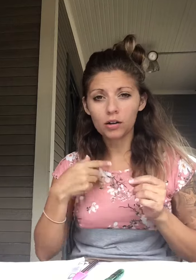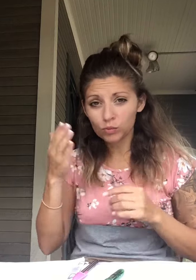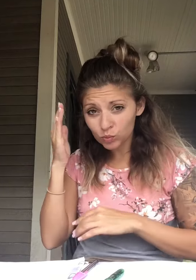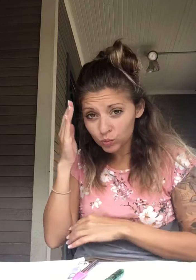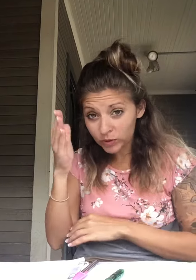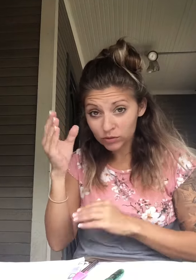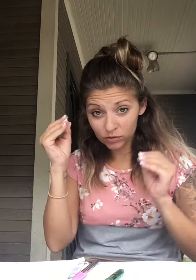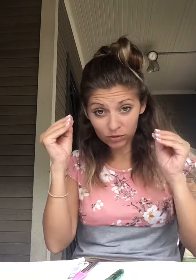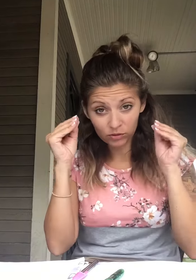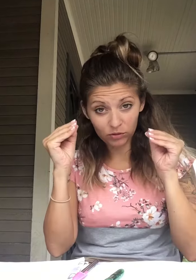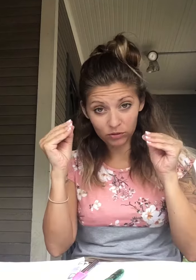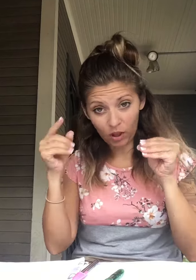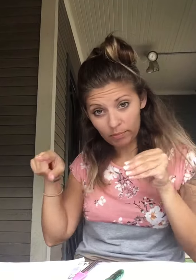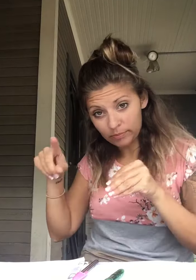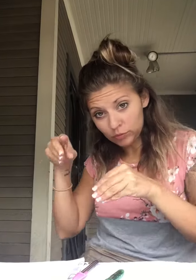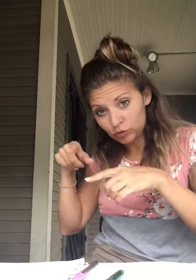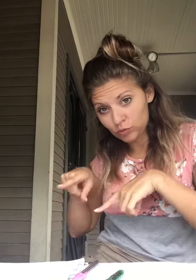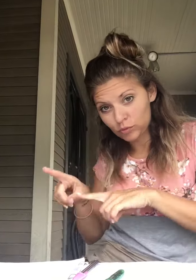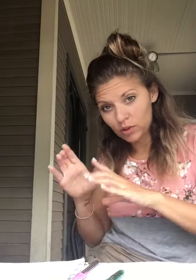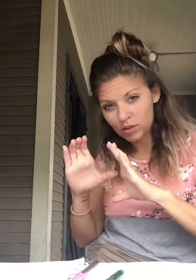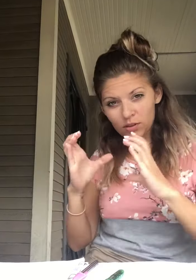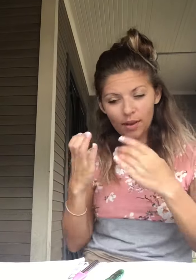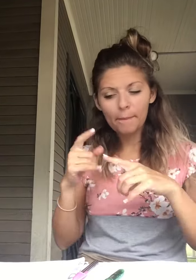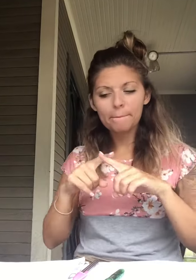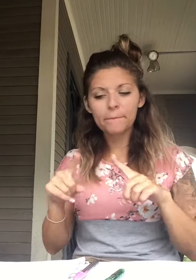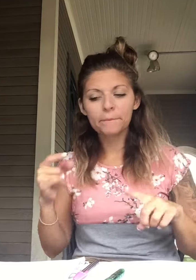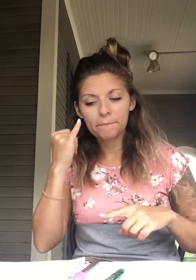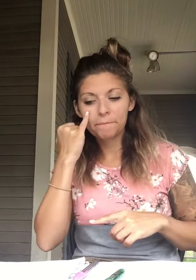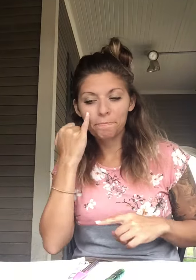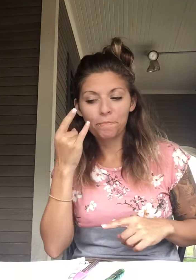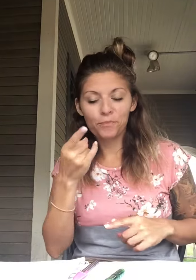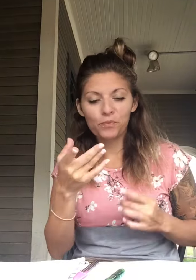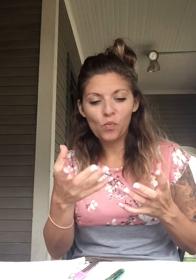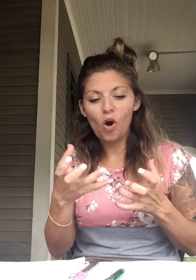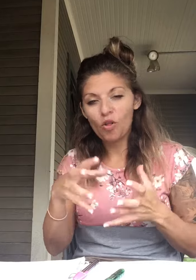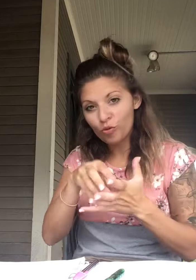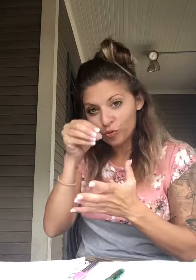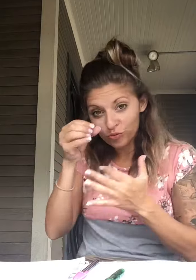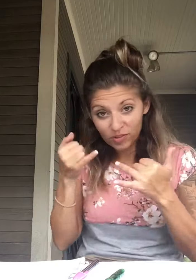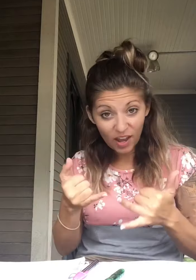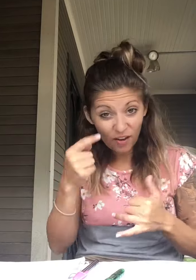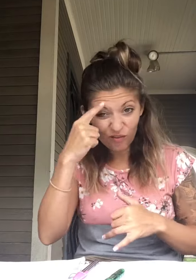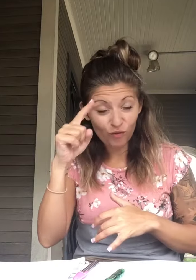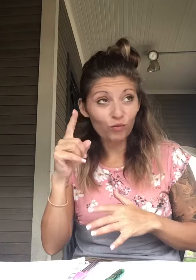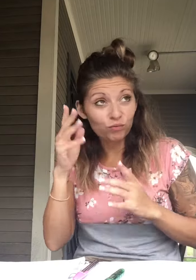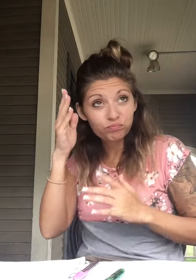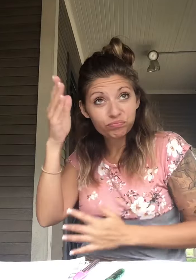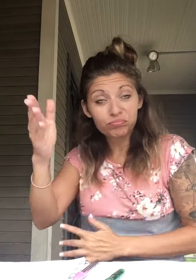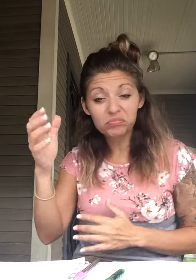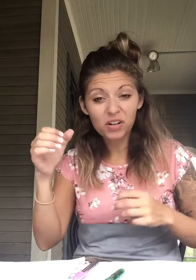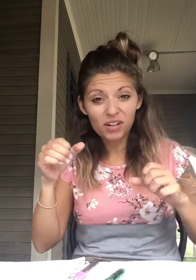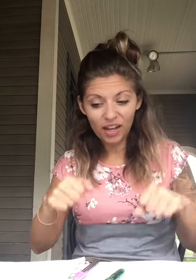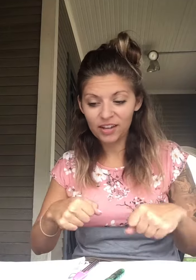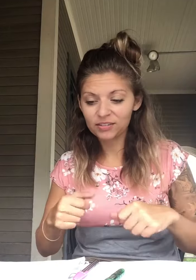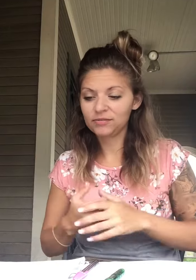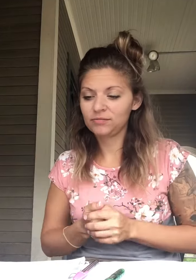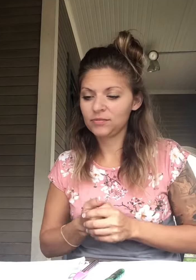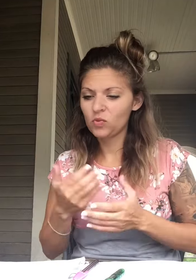I will teach them during class, But if you want to learn them not for future class, you can!